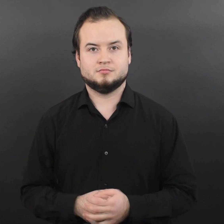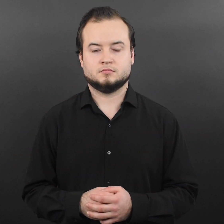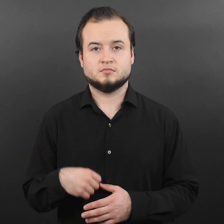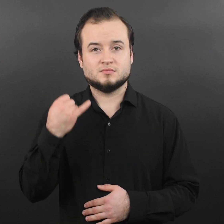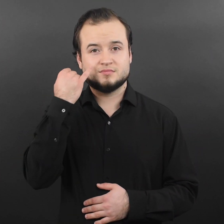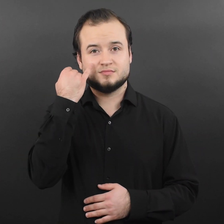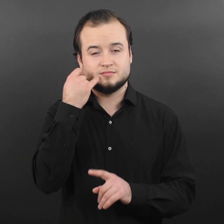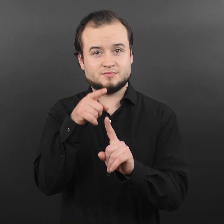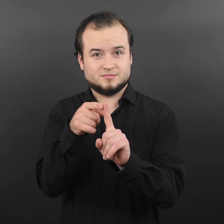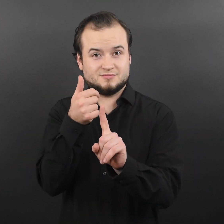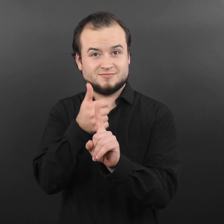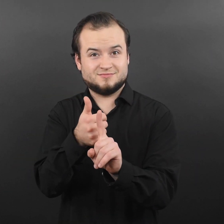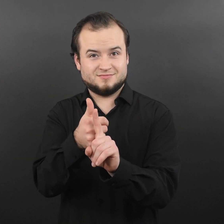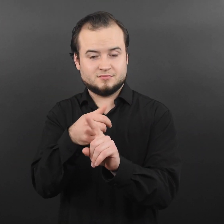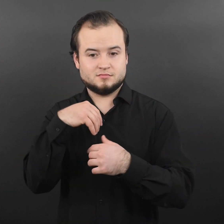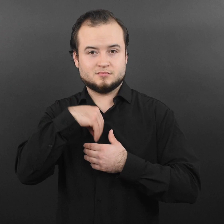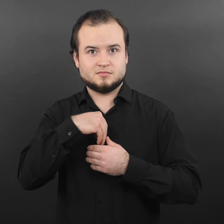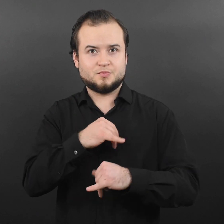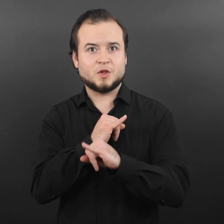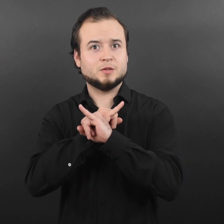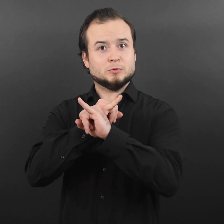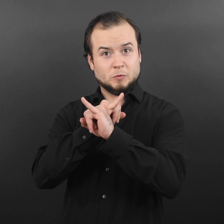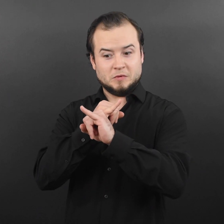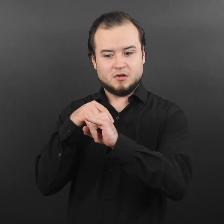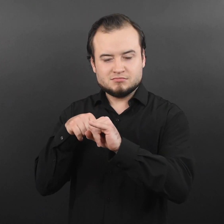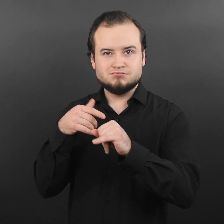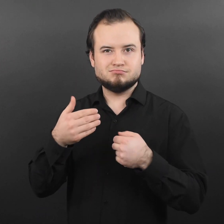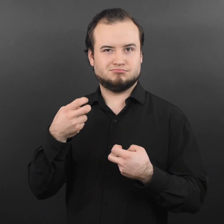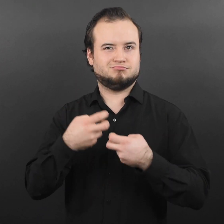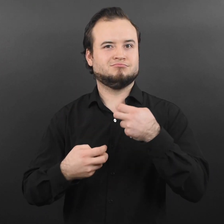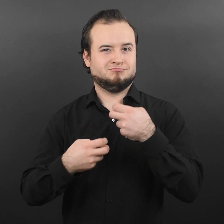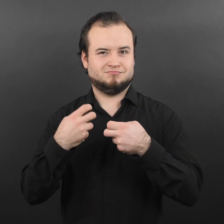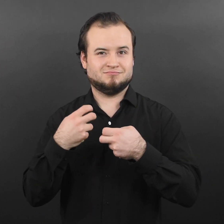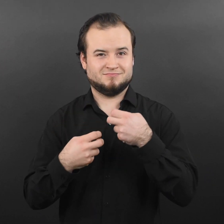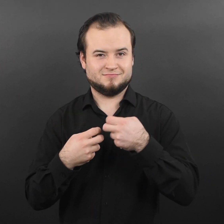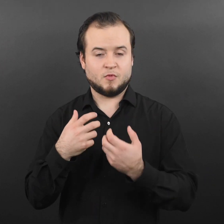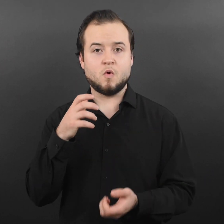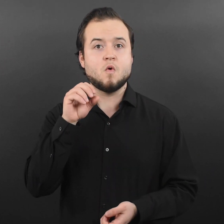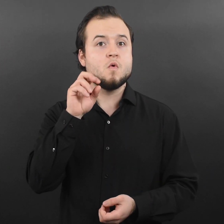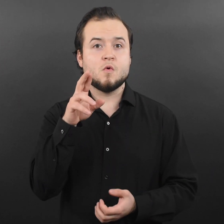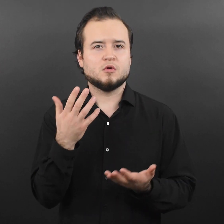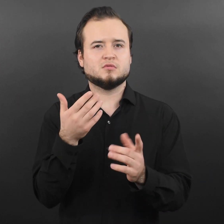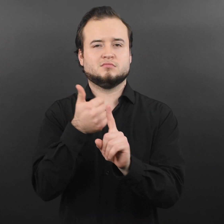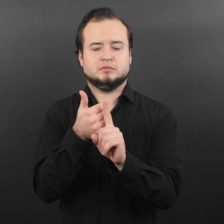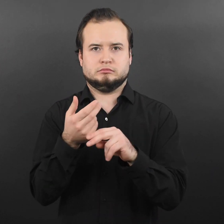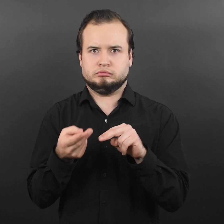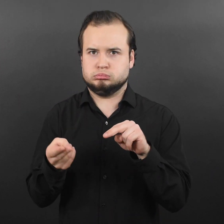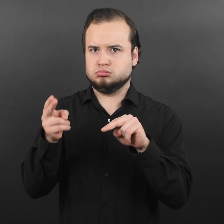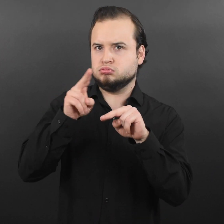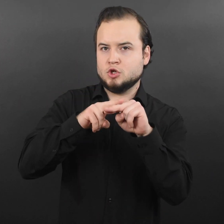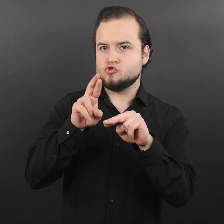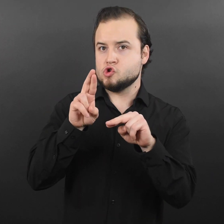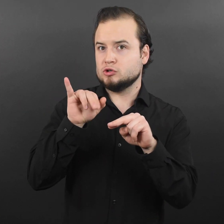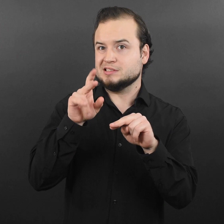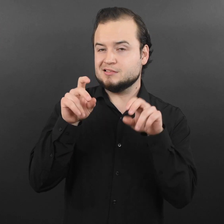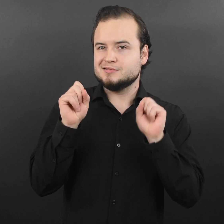If you are immunocompromised or at an increased risk for severe disease from COVID-19,